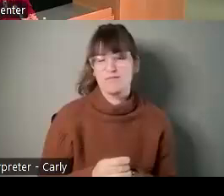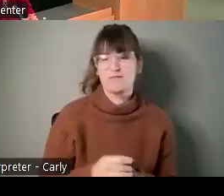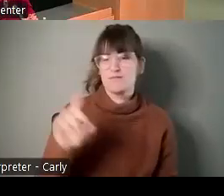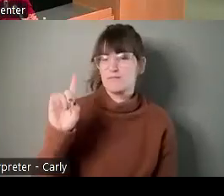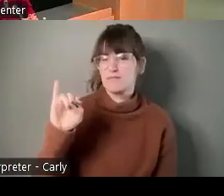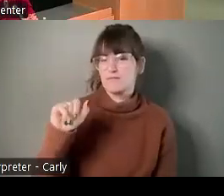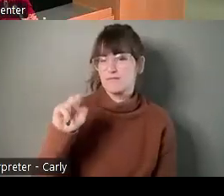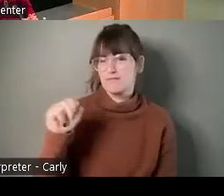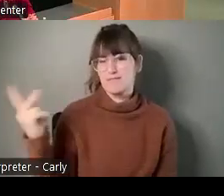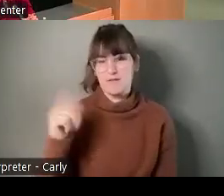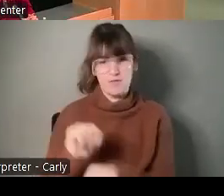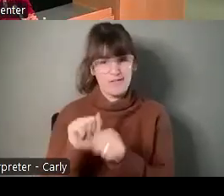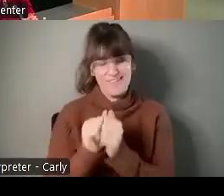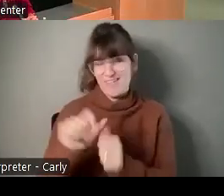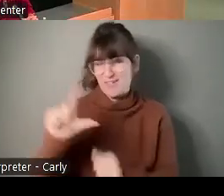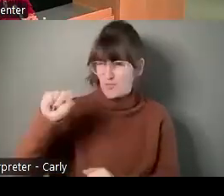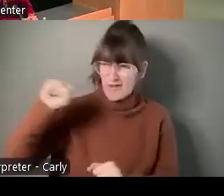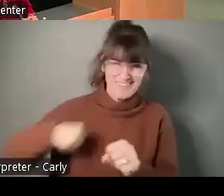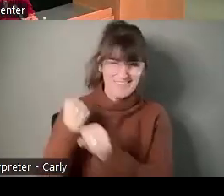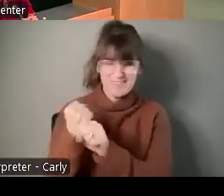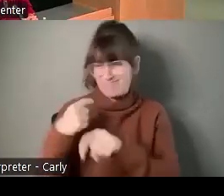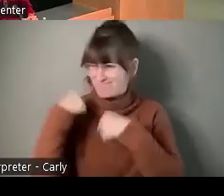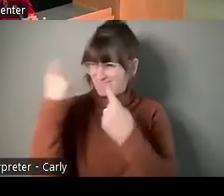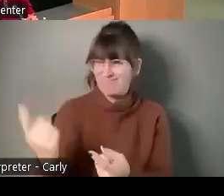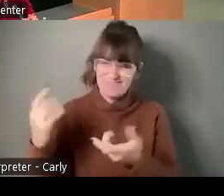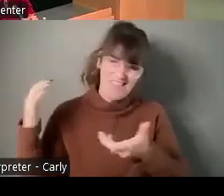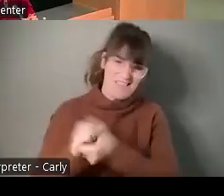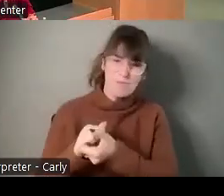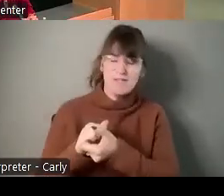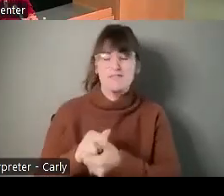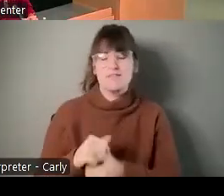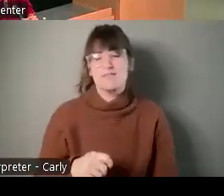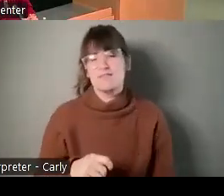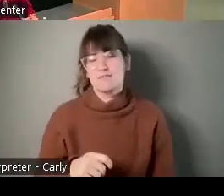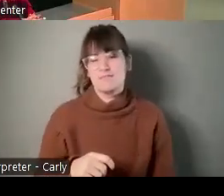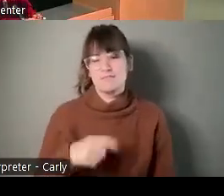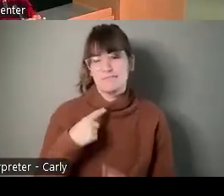working together for 20 years. um collaborating on different things. Um and then we have such a